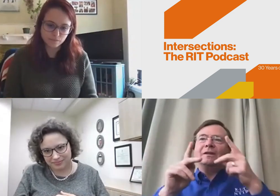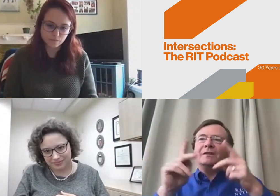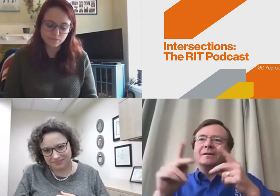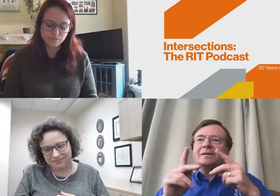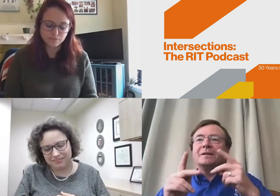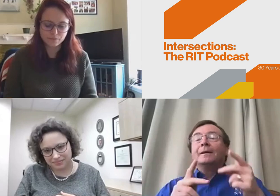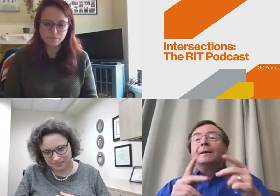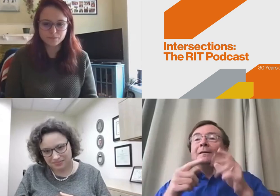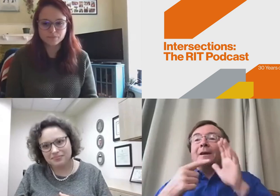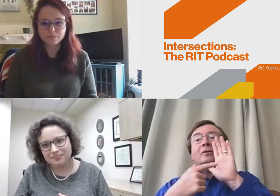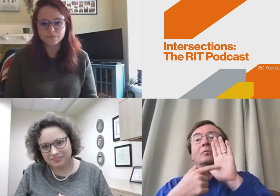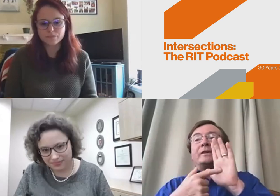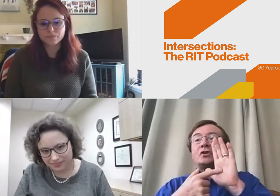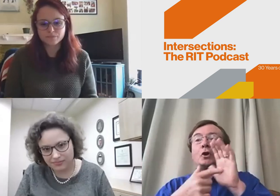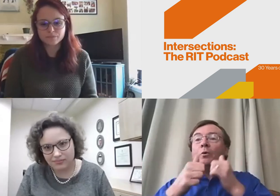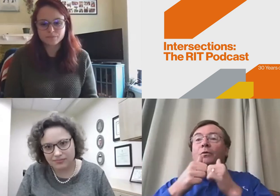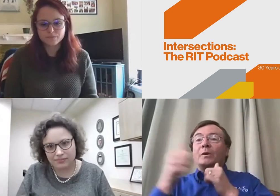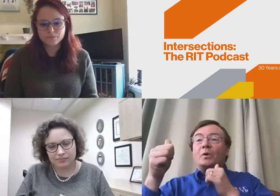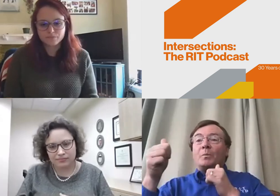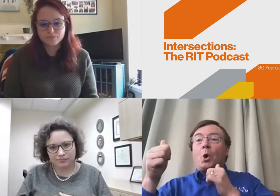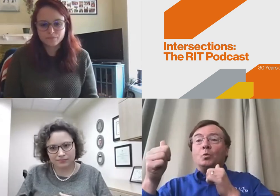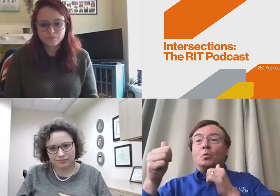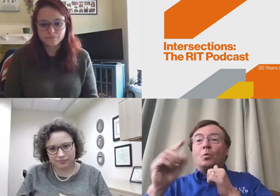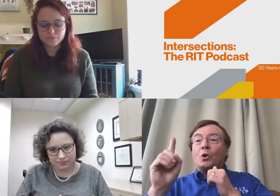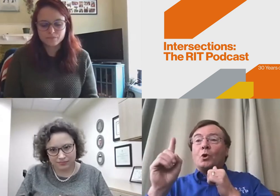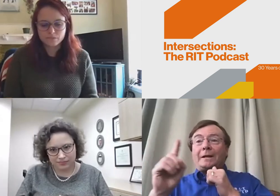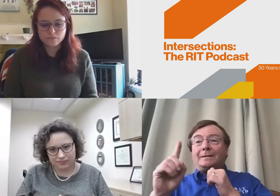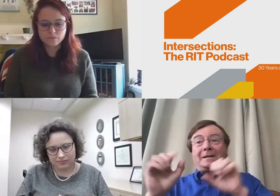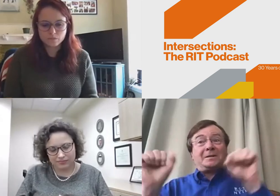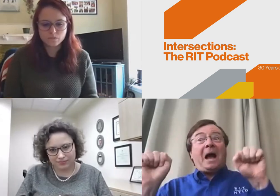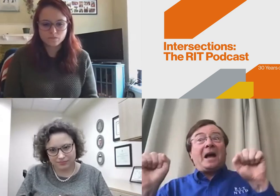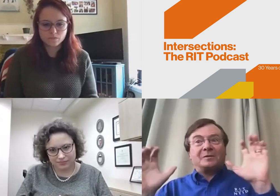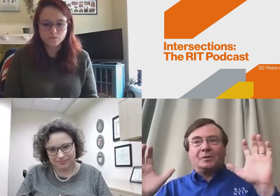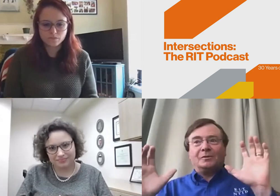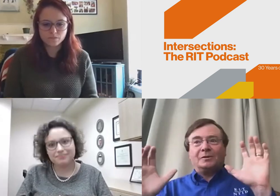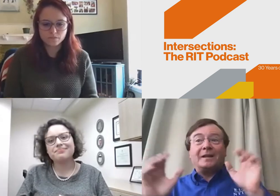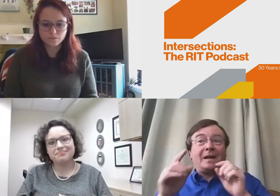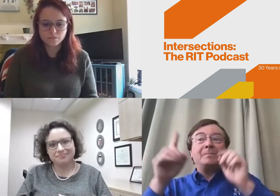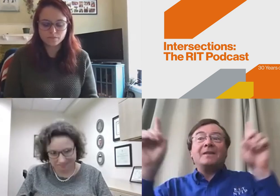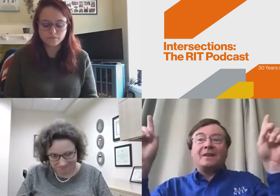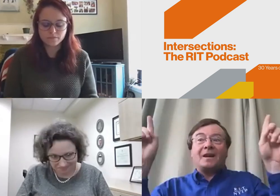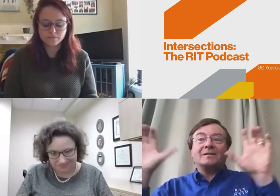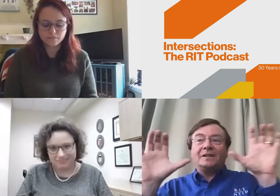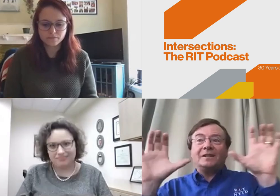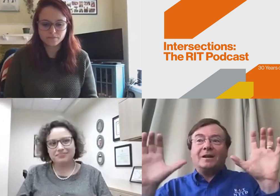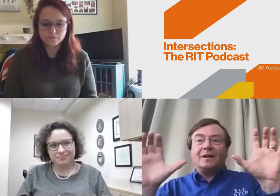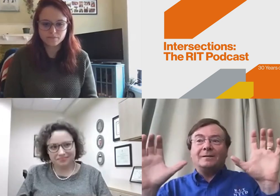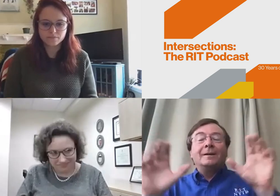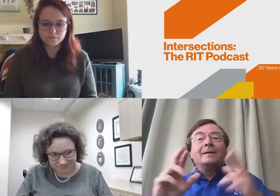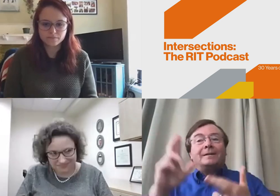and things. Now that we have shown that remote working is possible and can be effectively done, that